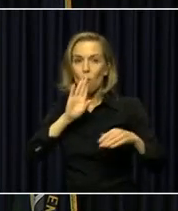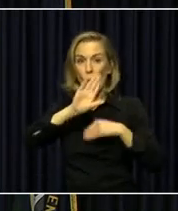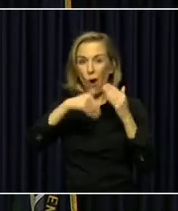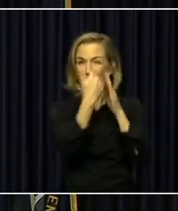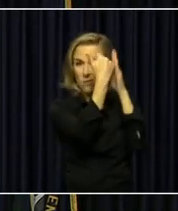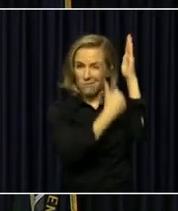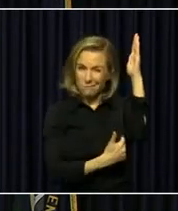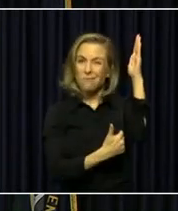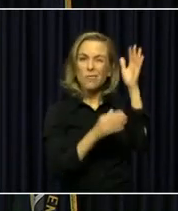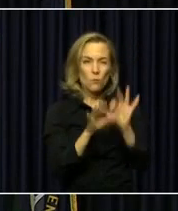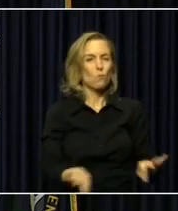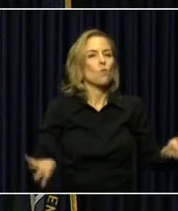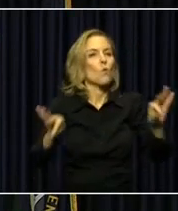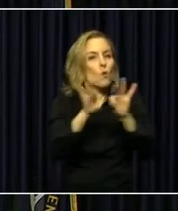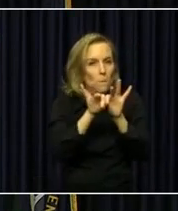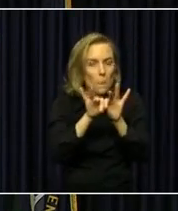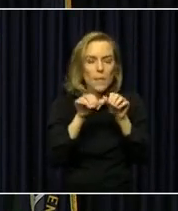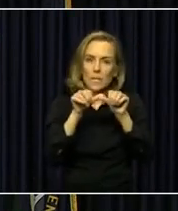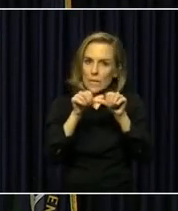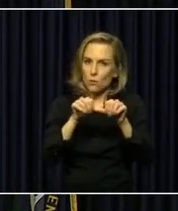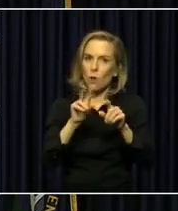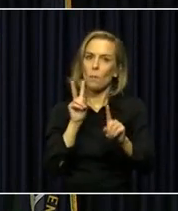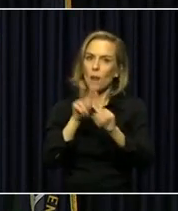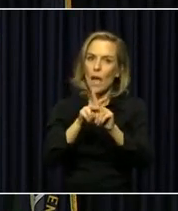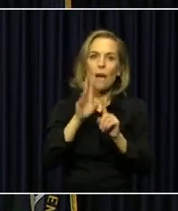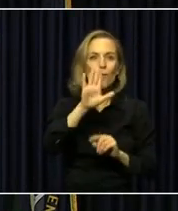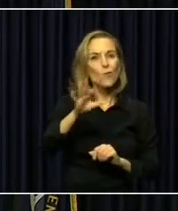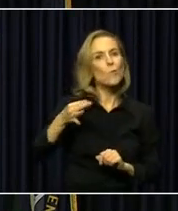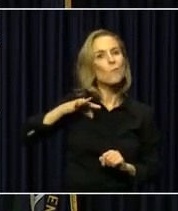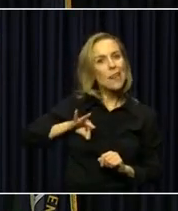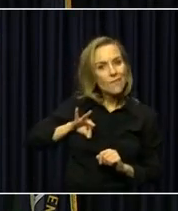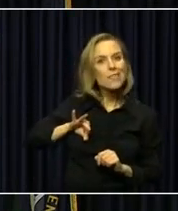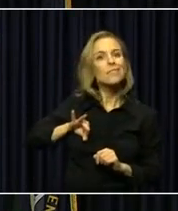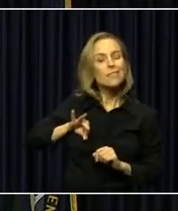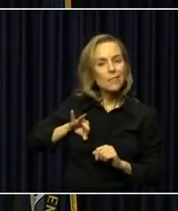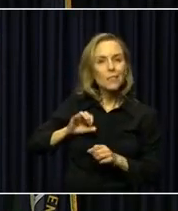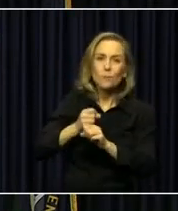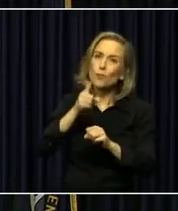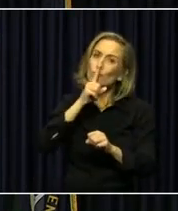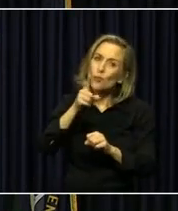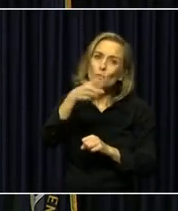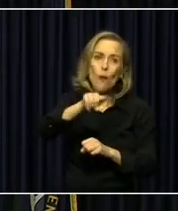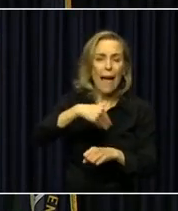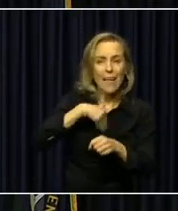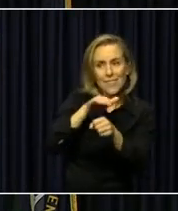THAT WE'RE ASKING AS A PART OF TEAM KENTUCKY THAT WILL HELP US HELP OUR FELLOW HUMAN BEINGS,